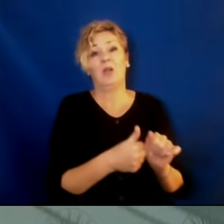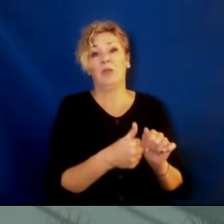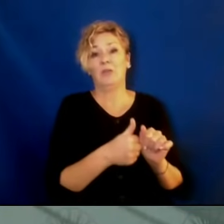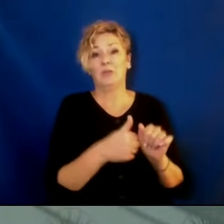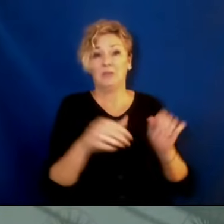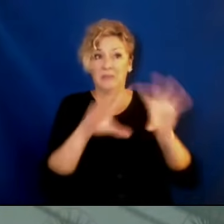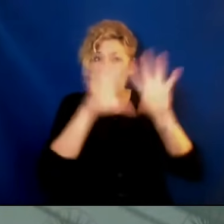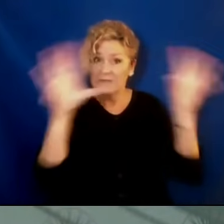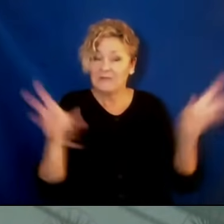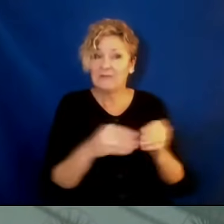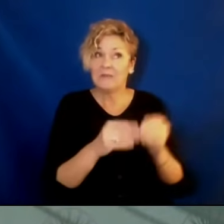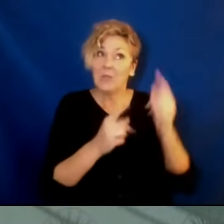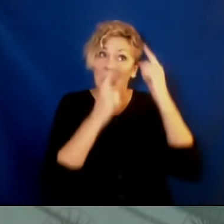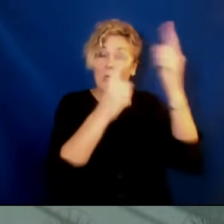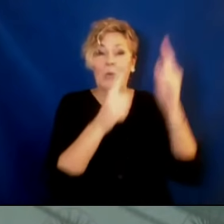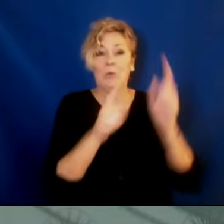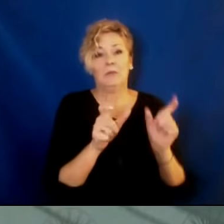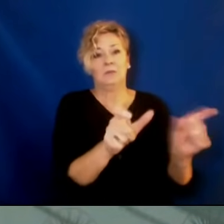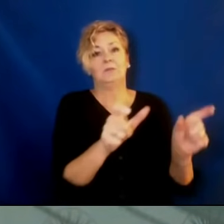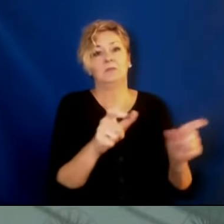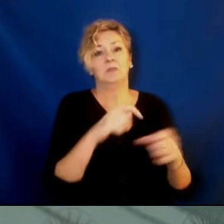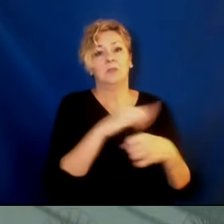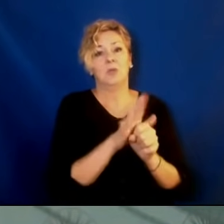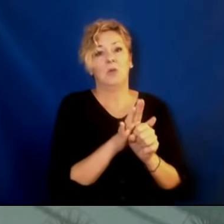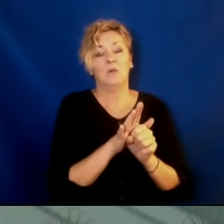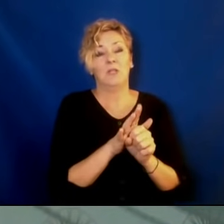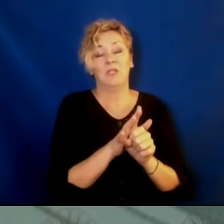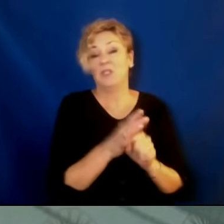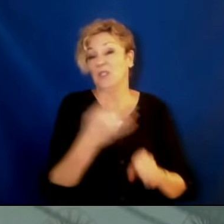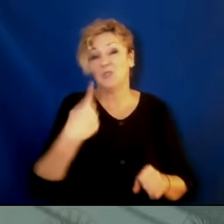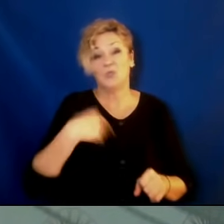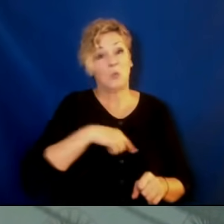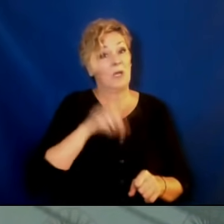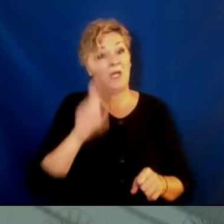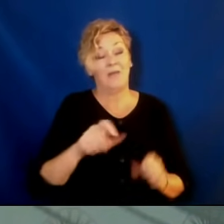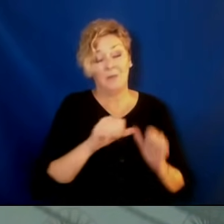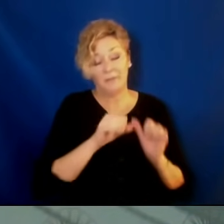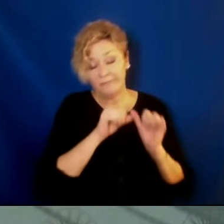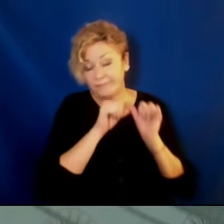to be part of this effort that has been our goal from the beginning.